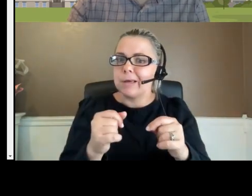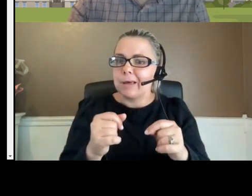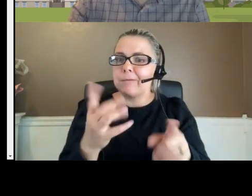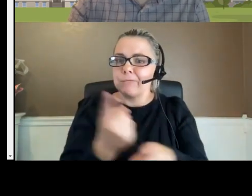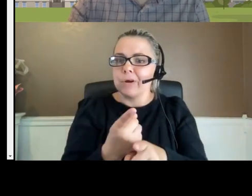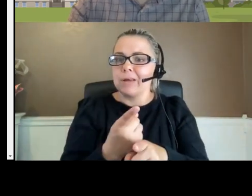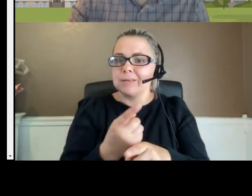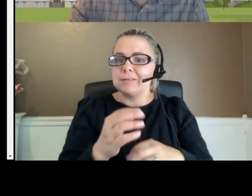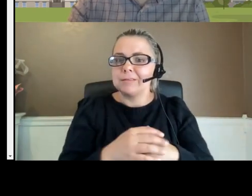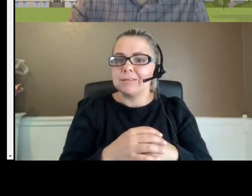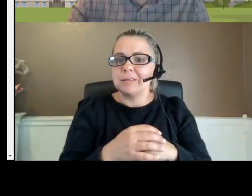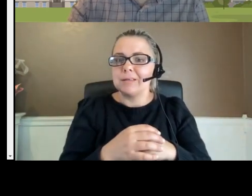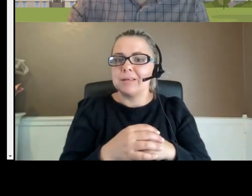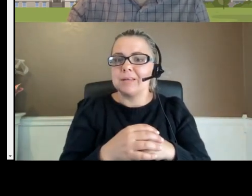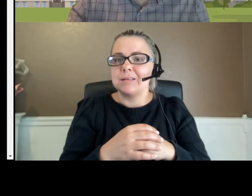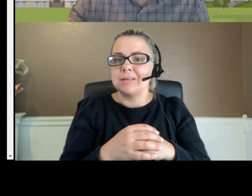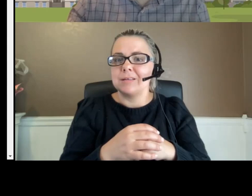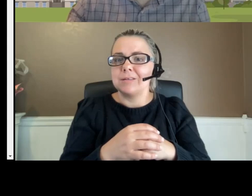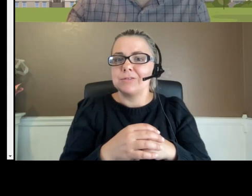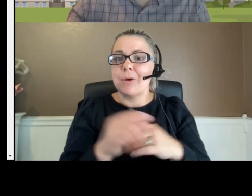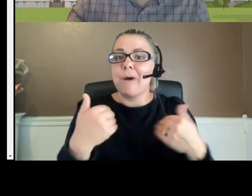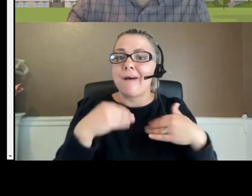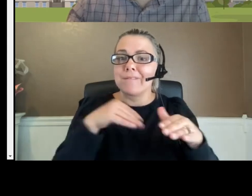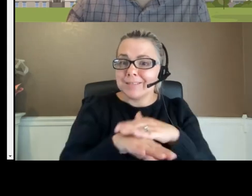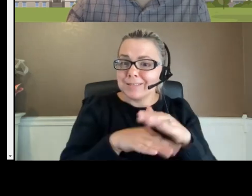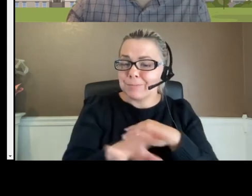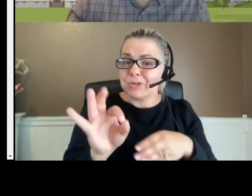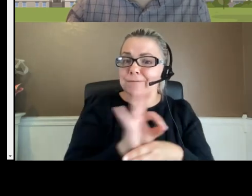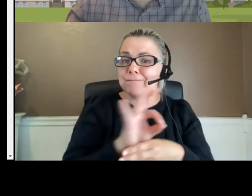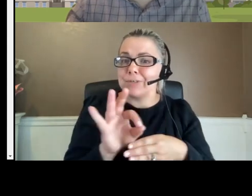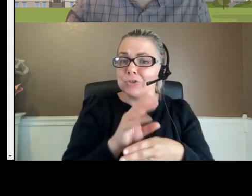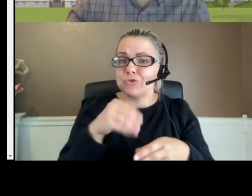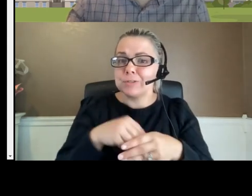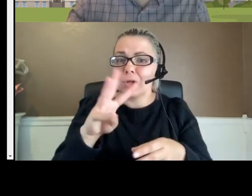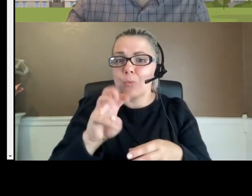accessibility features in WAVE, even while that seems to be a pattern that supports accessibility,